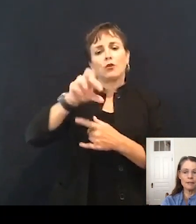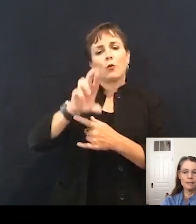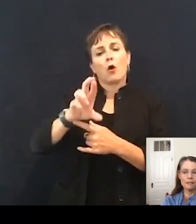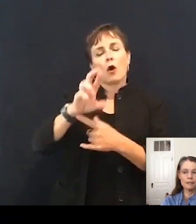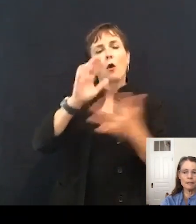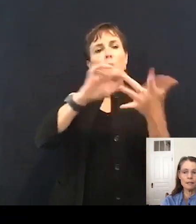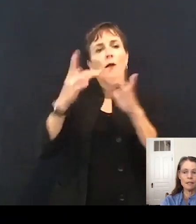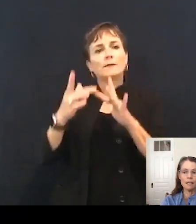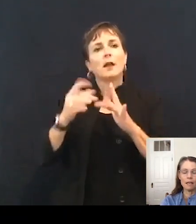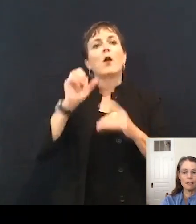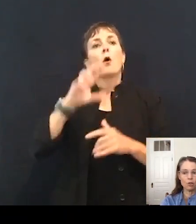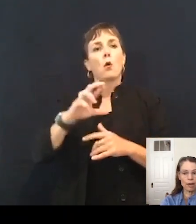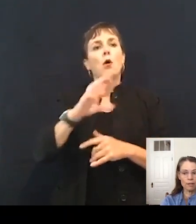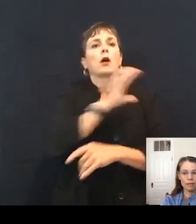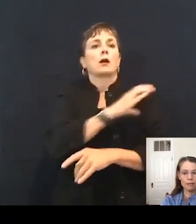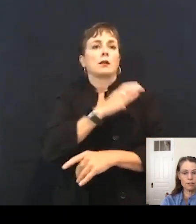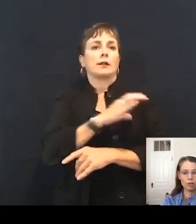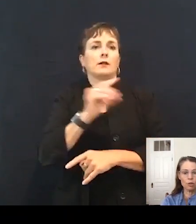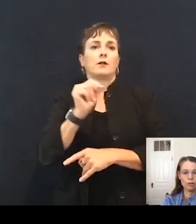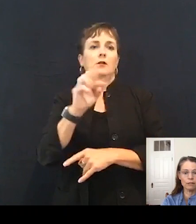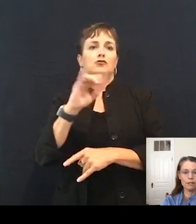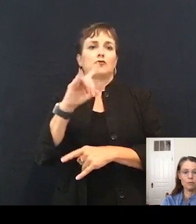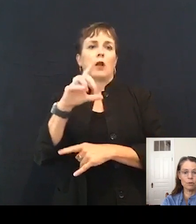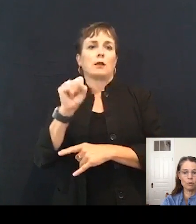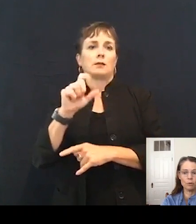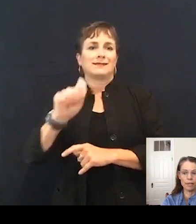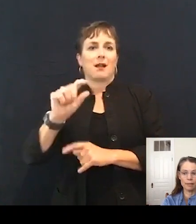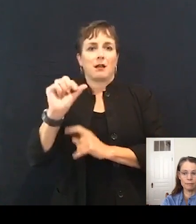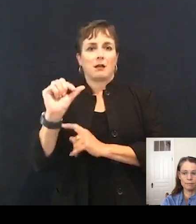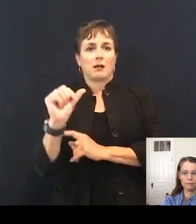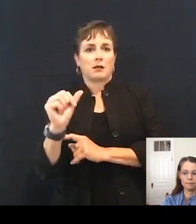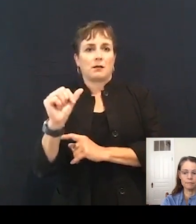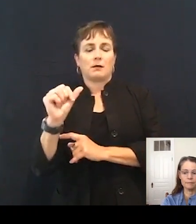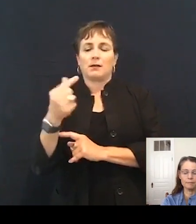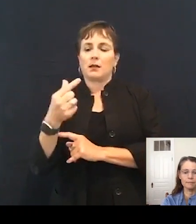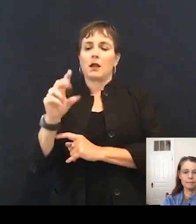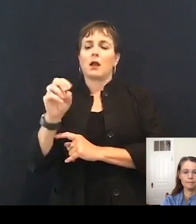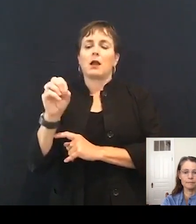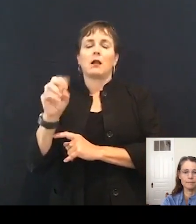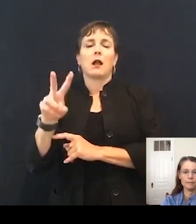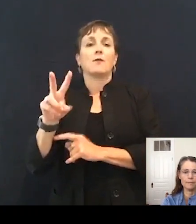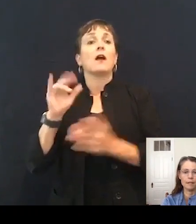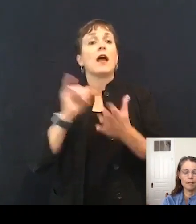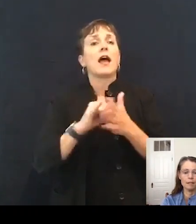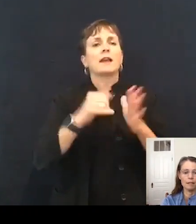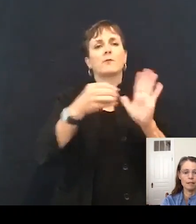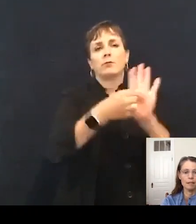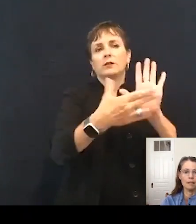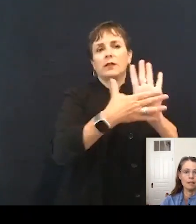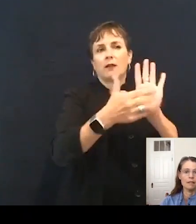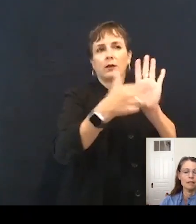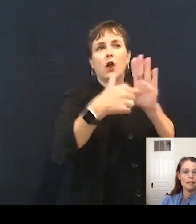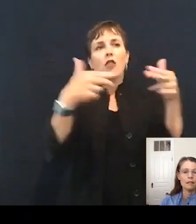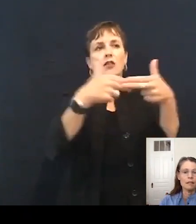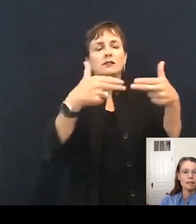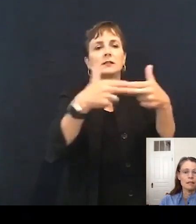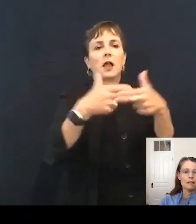This trial is currently recruiting.